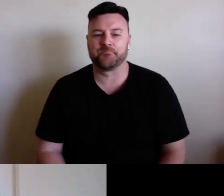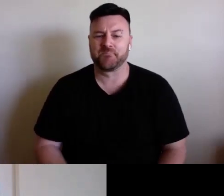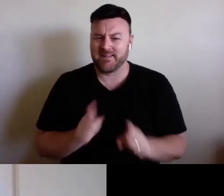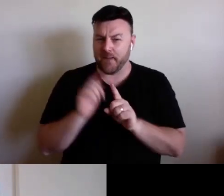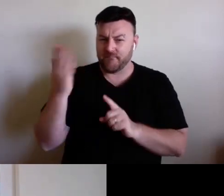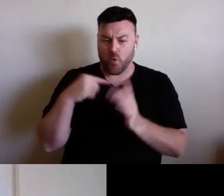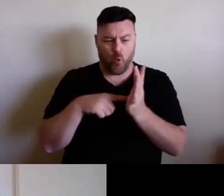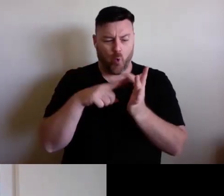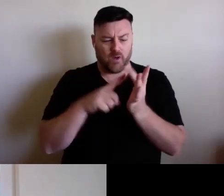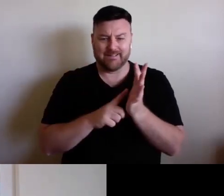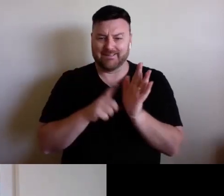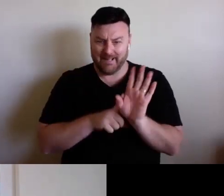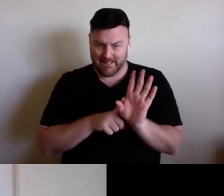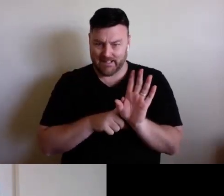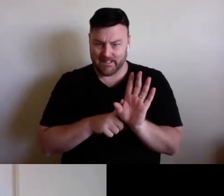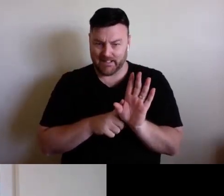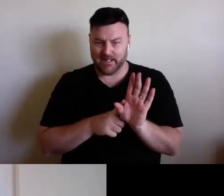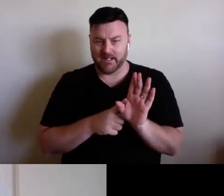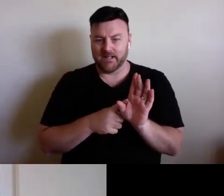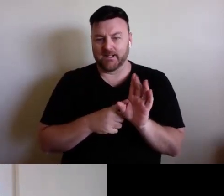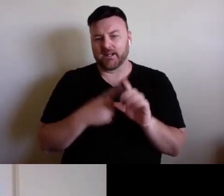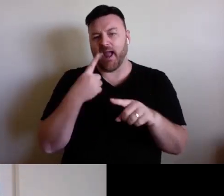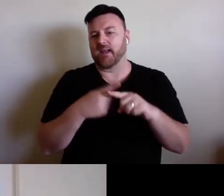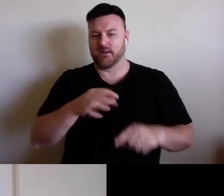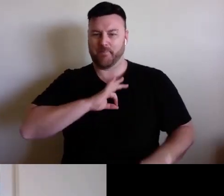on and using things like Pinterest and Instagram because she realised